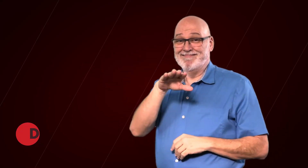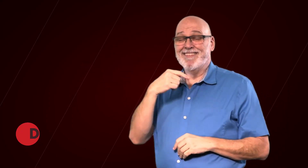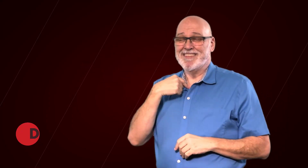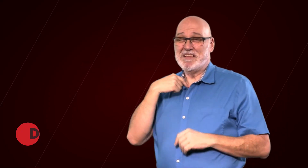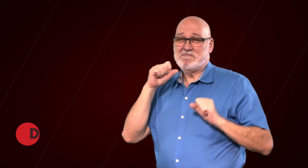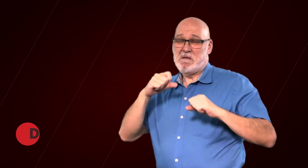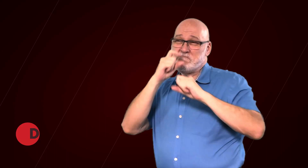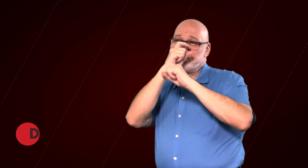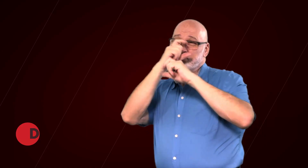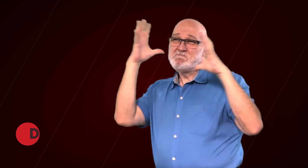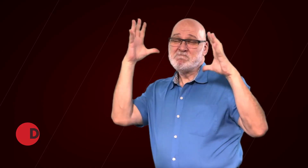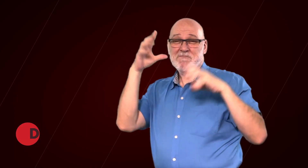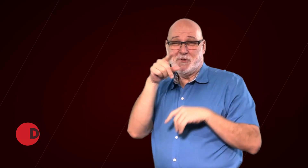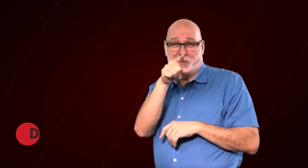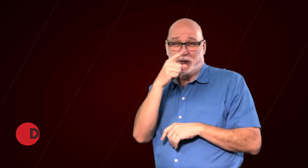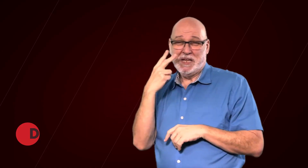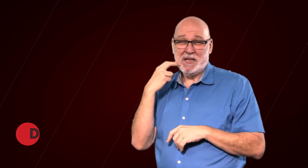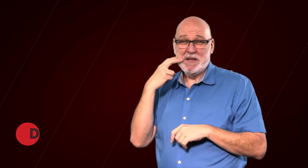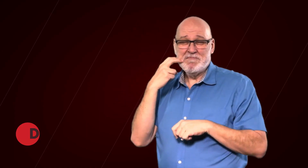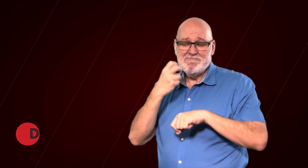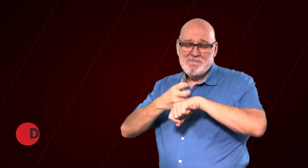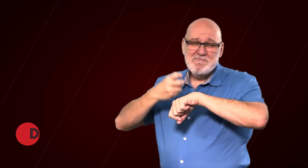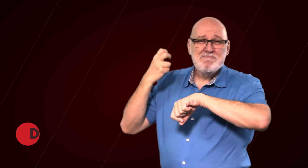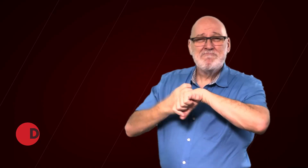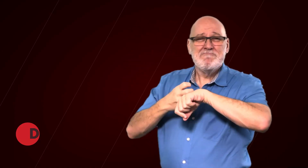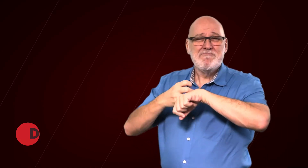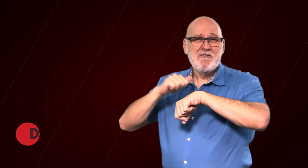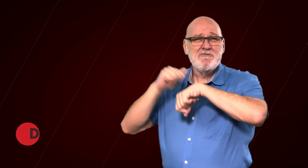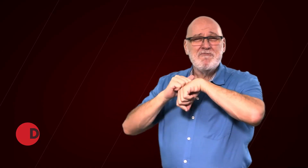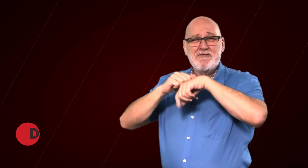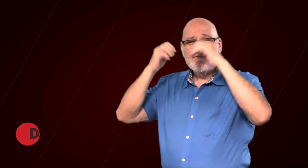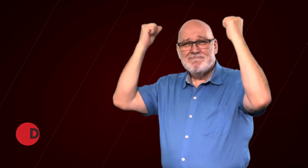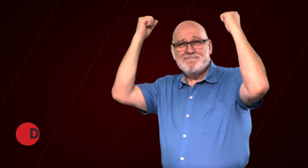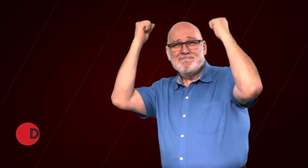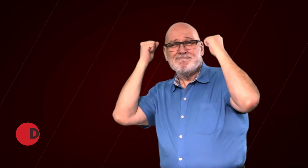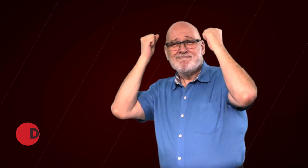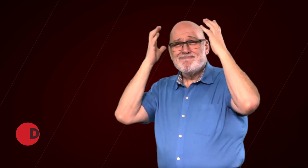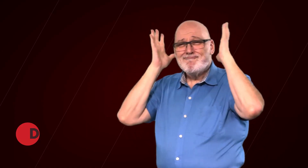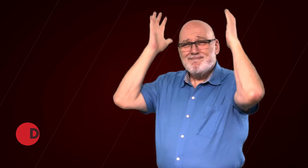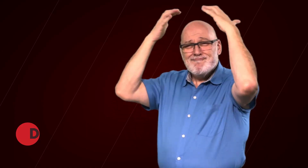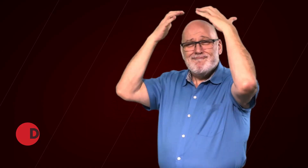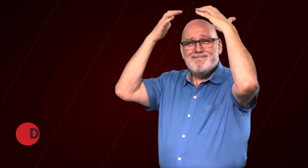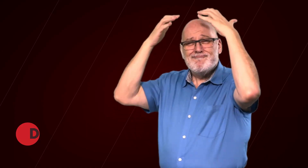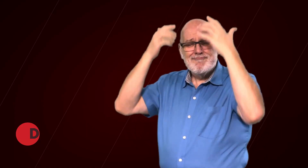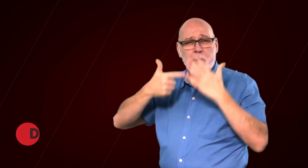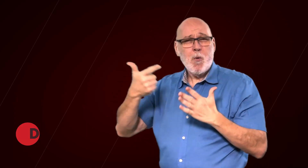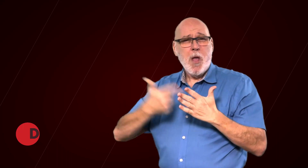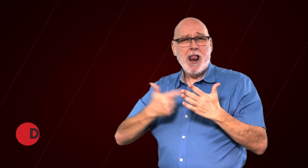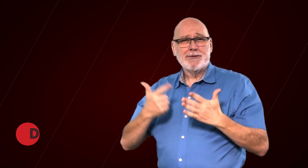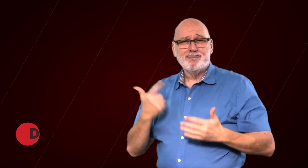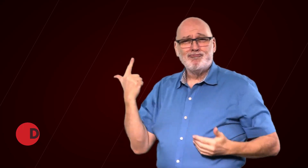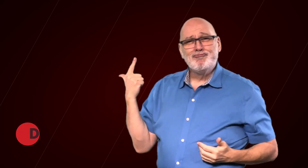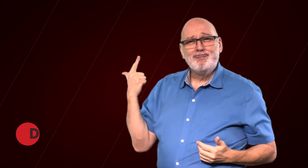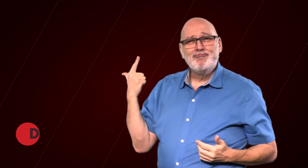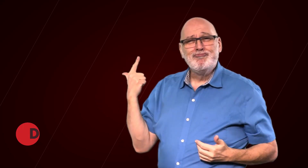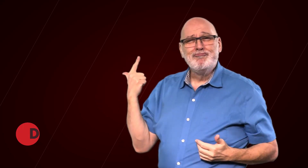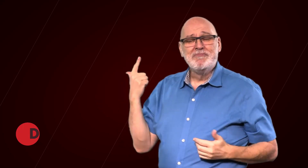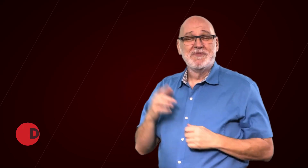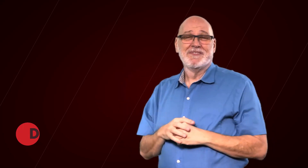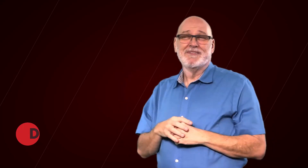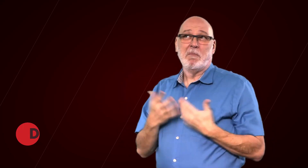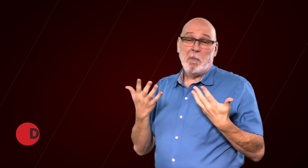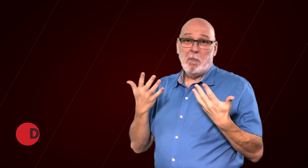I can imagine you wearing a hard hat and holding a welding torch.